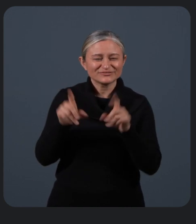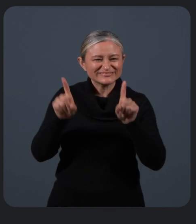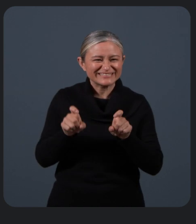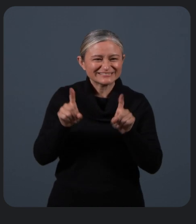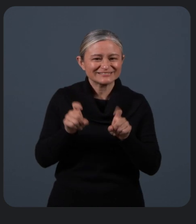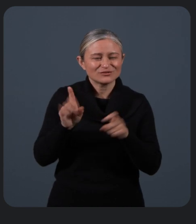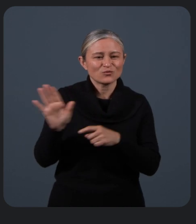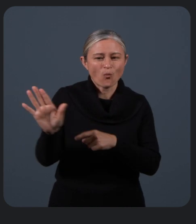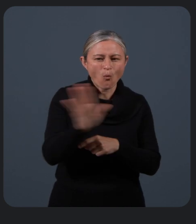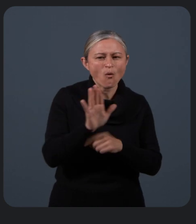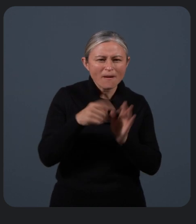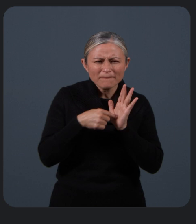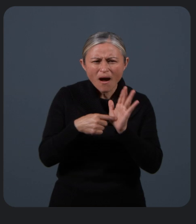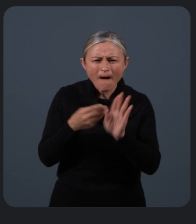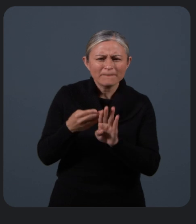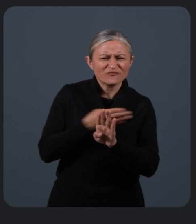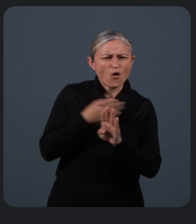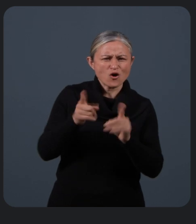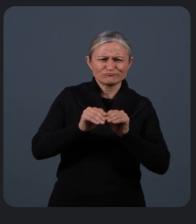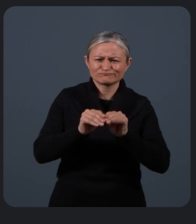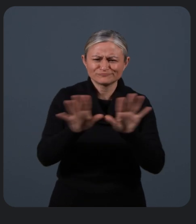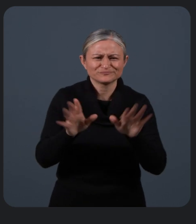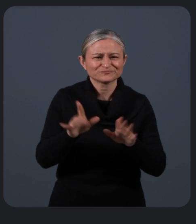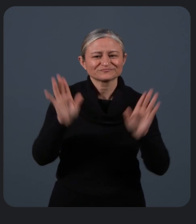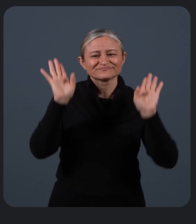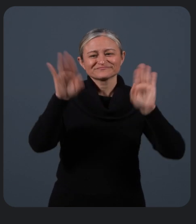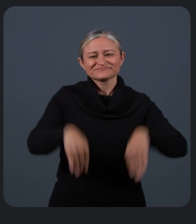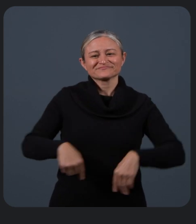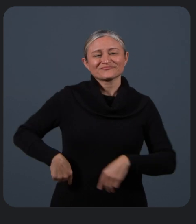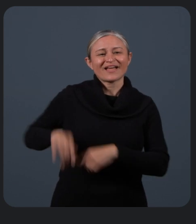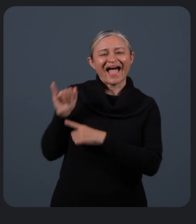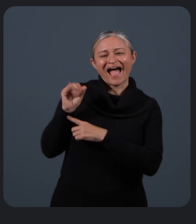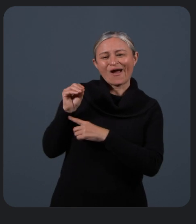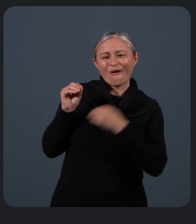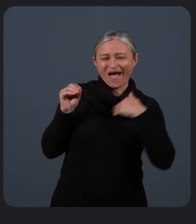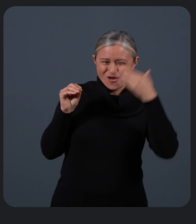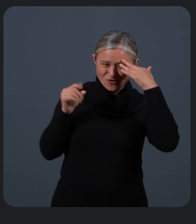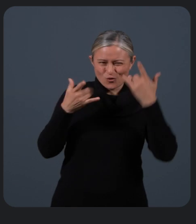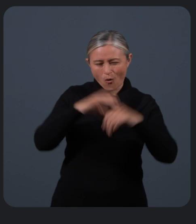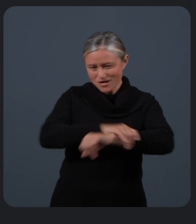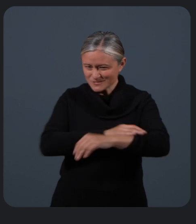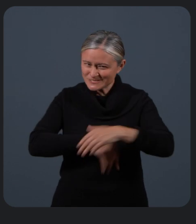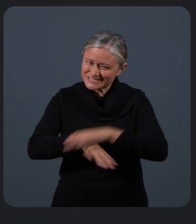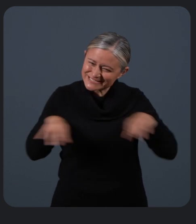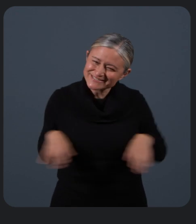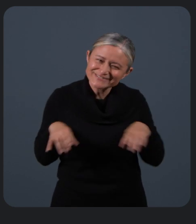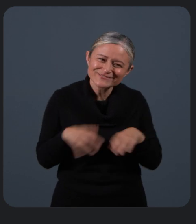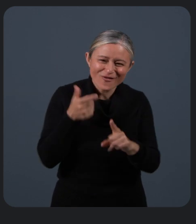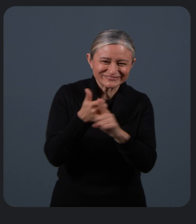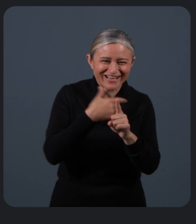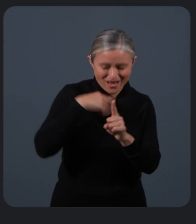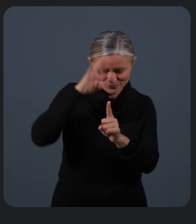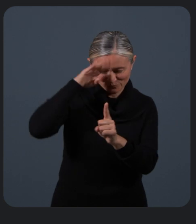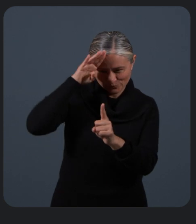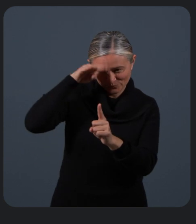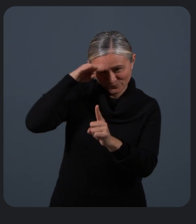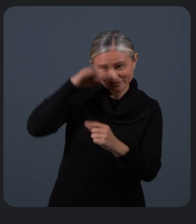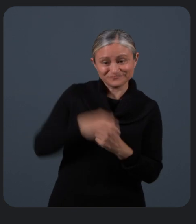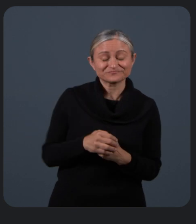It's I/O. We know how much you want to roll up your sleeves and try this stuff out for yourself. So if you want to build an app for text sentiment,